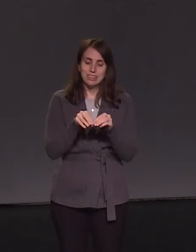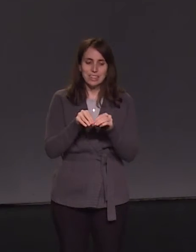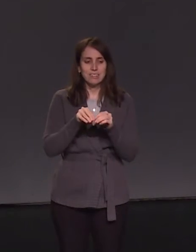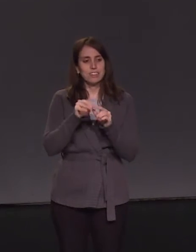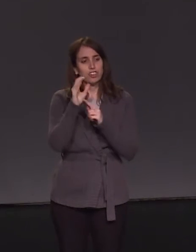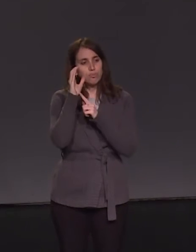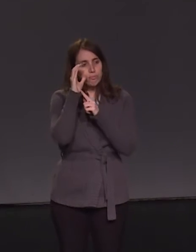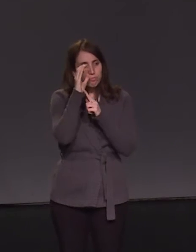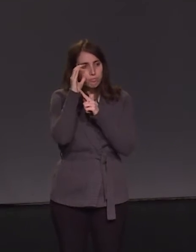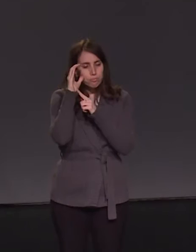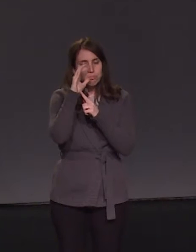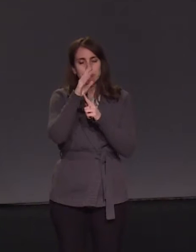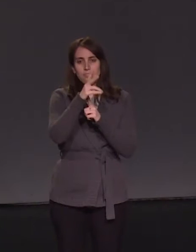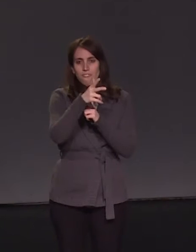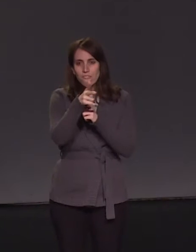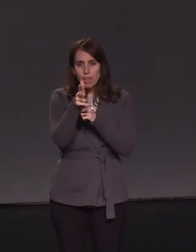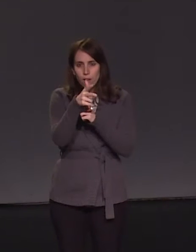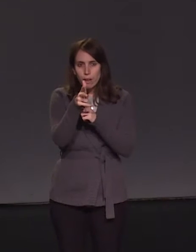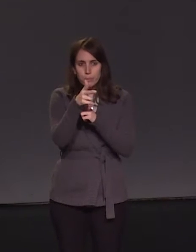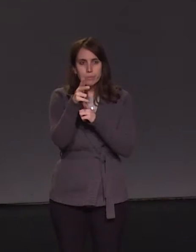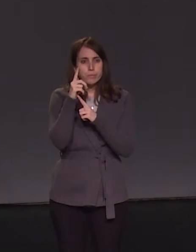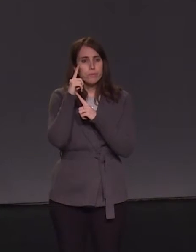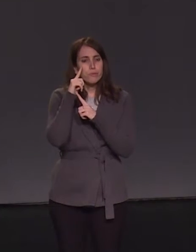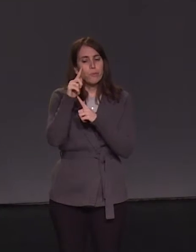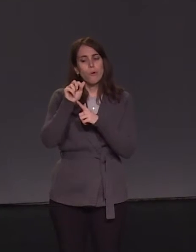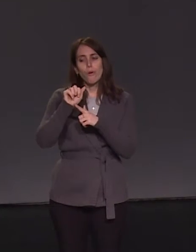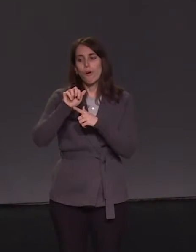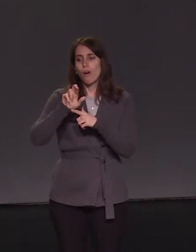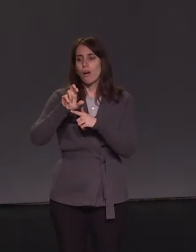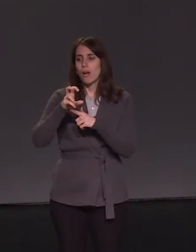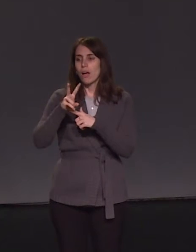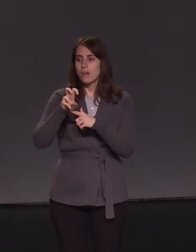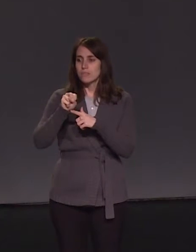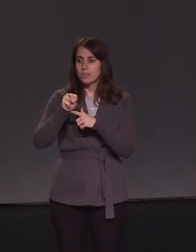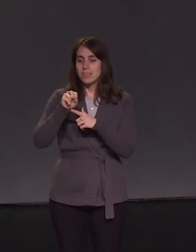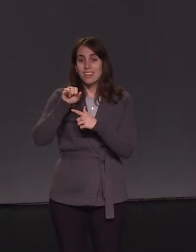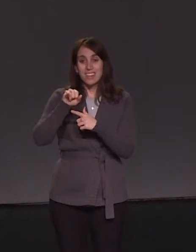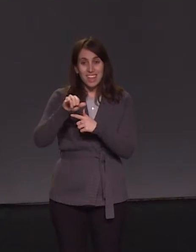This is also why we ask participants asking questions to use the microphone.